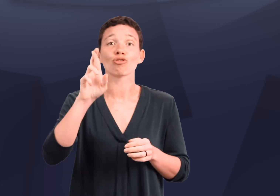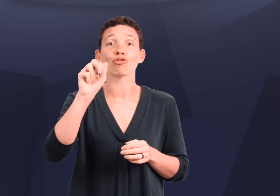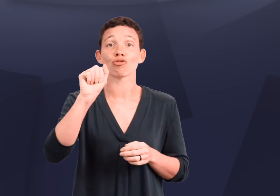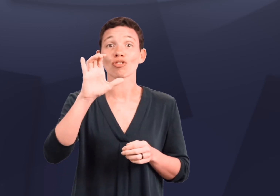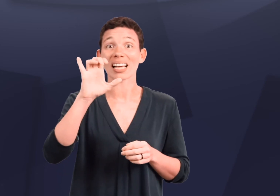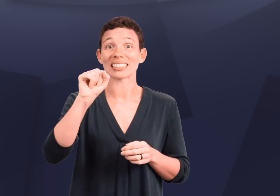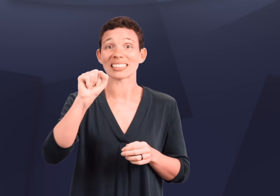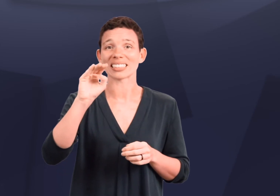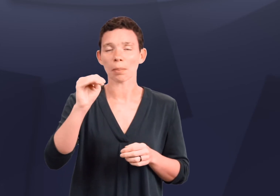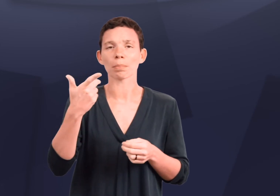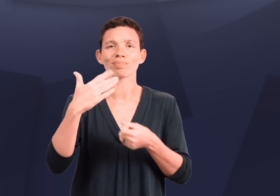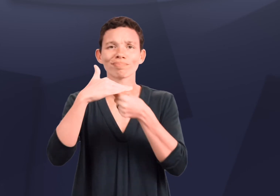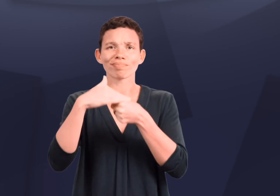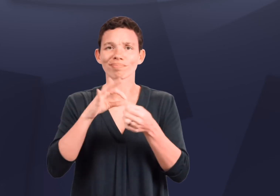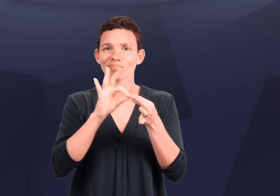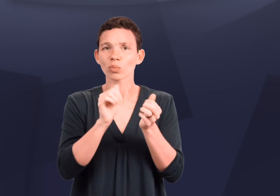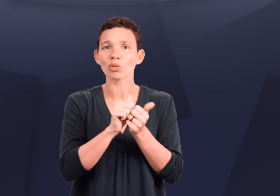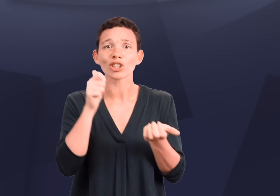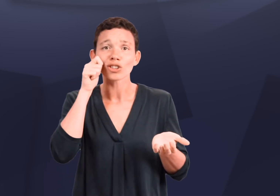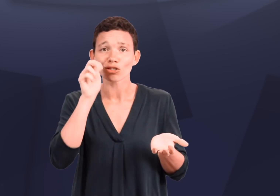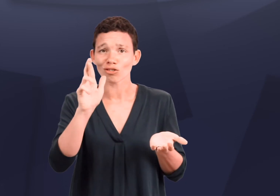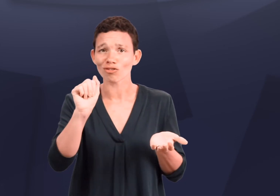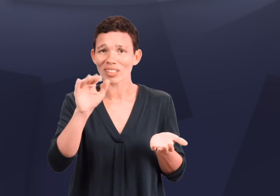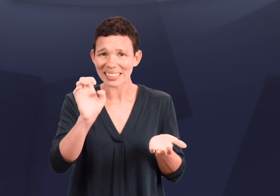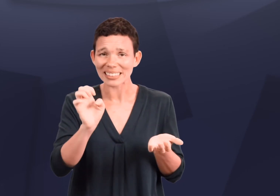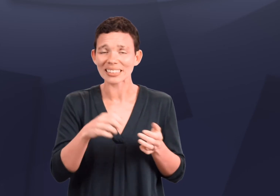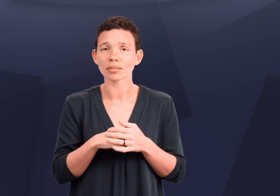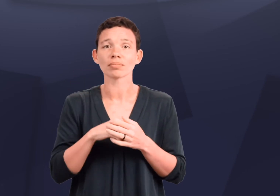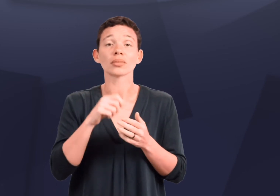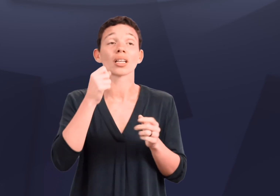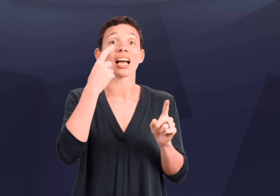I will share some. Racism, oppression based on race.